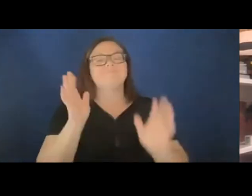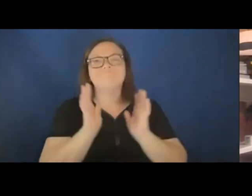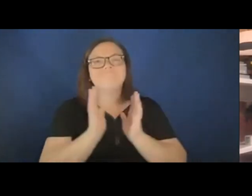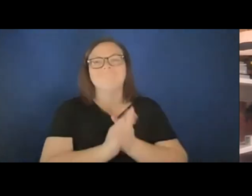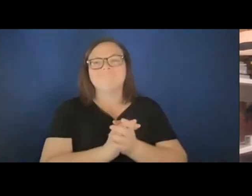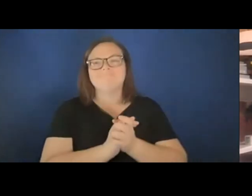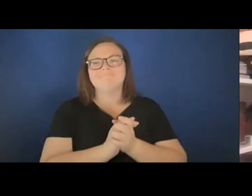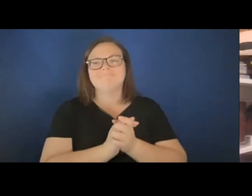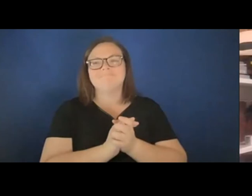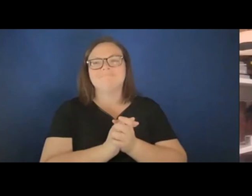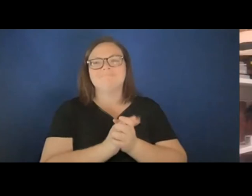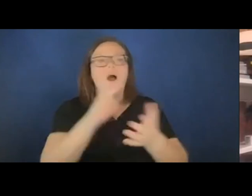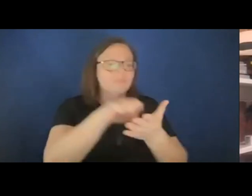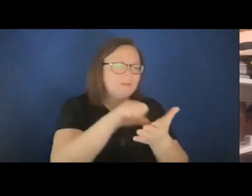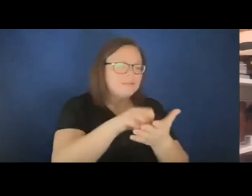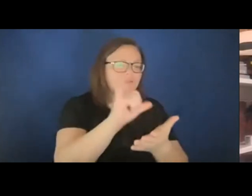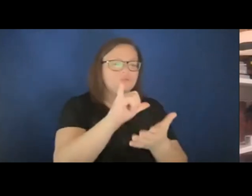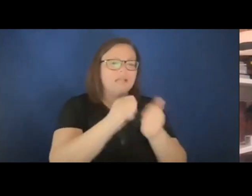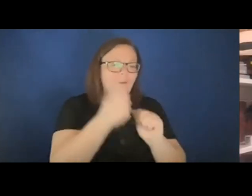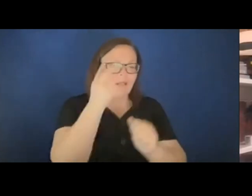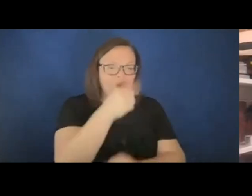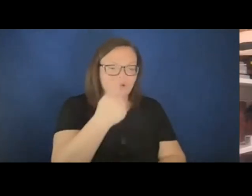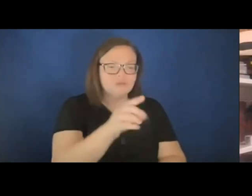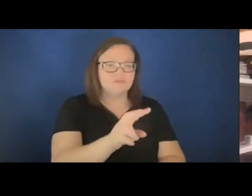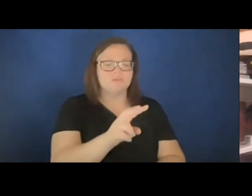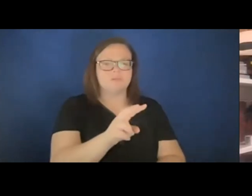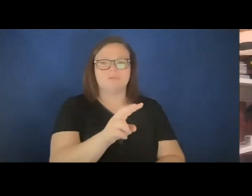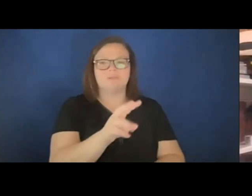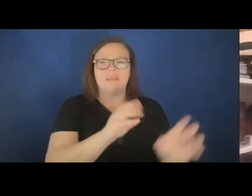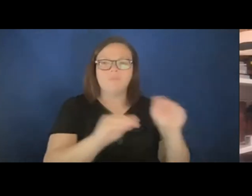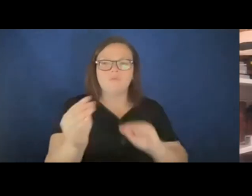On the page also, just the way it looks. The movement that it goes through. It all works